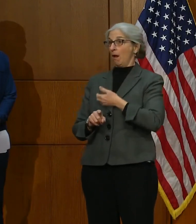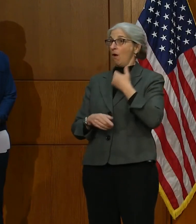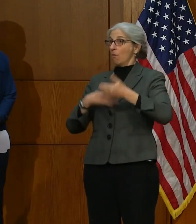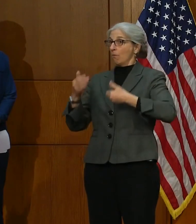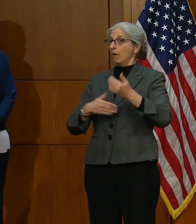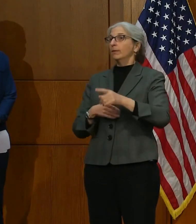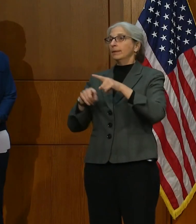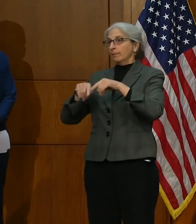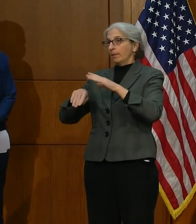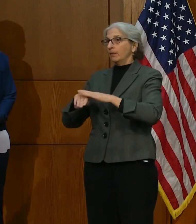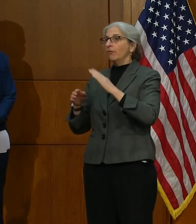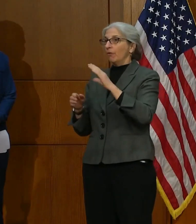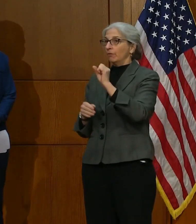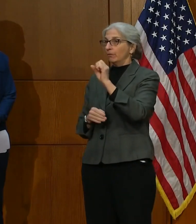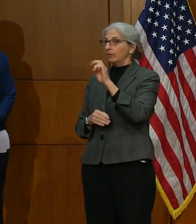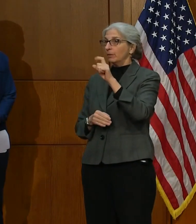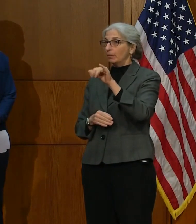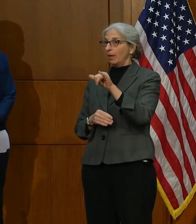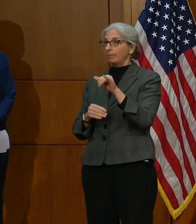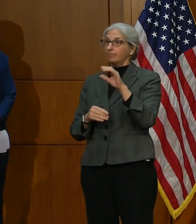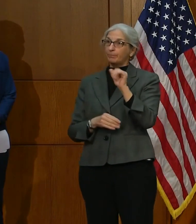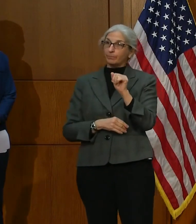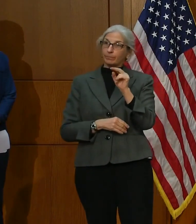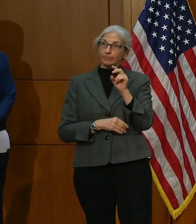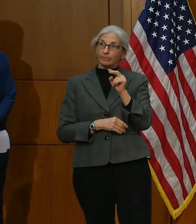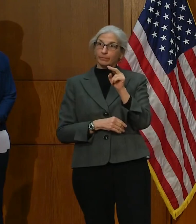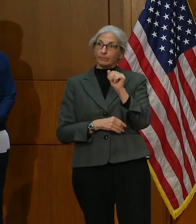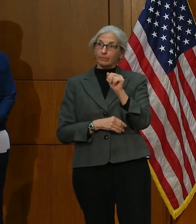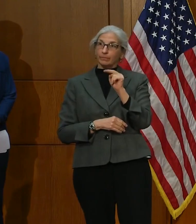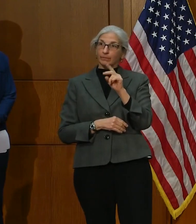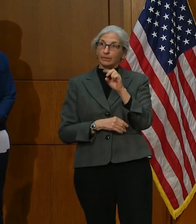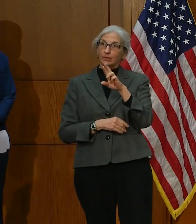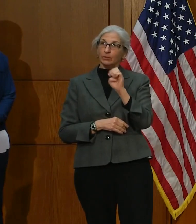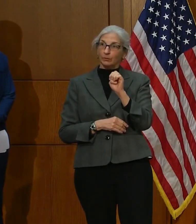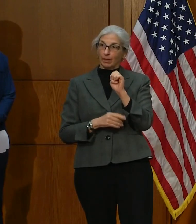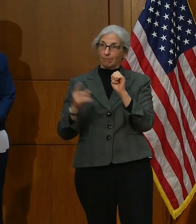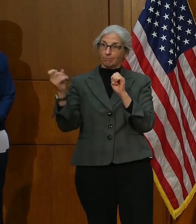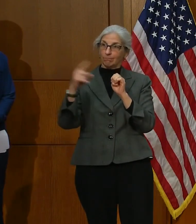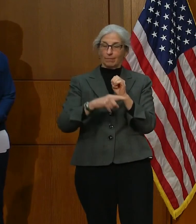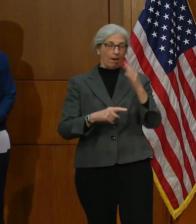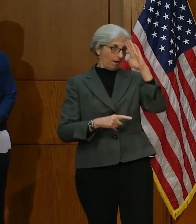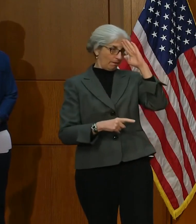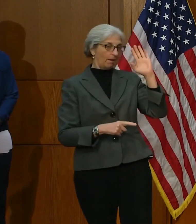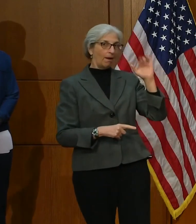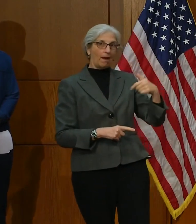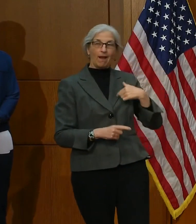PROGRESS IS GOING TO BE VERY MUCH SUPPLIED DEPENDENT. ANDRE. I KNOW YOU'VE HAD A QUESTION.